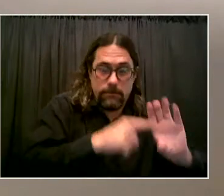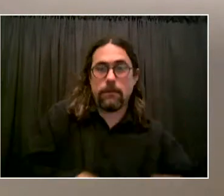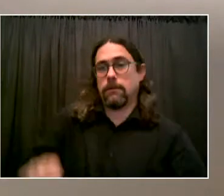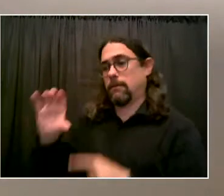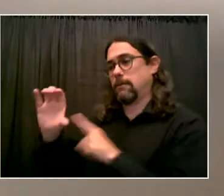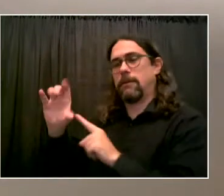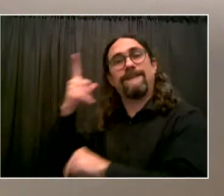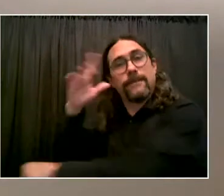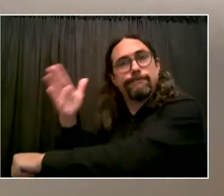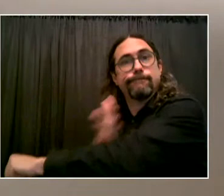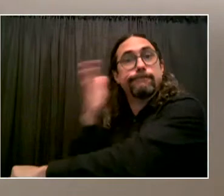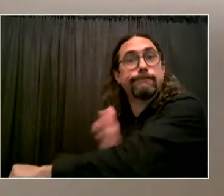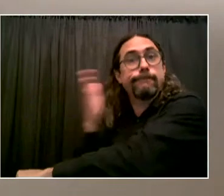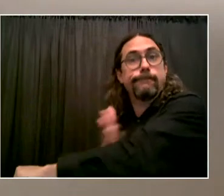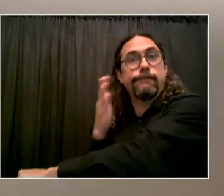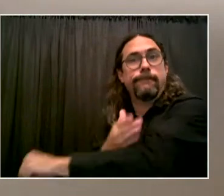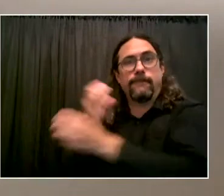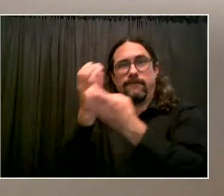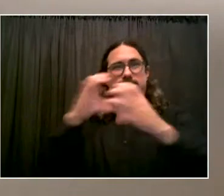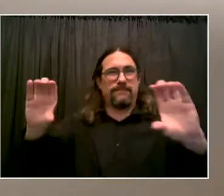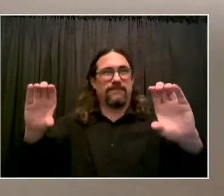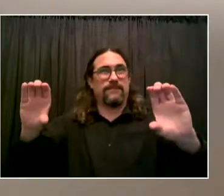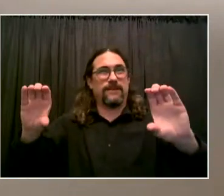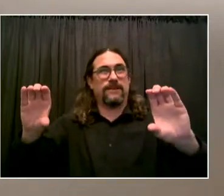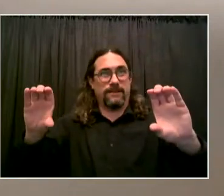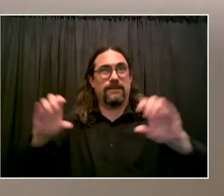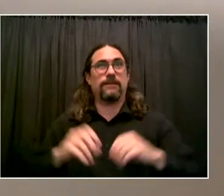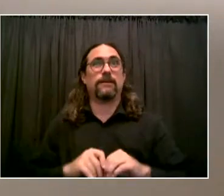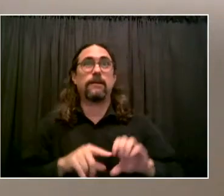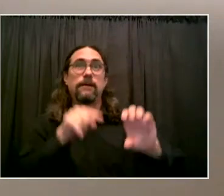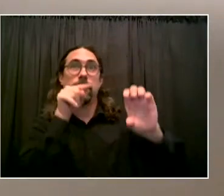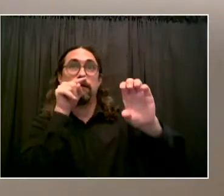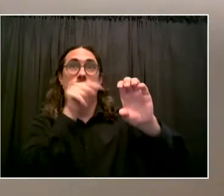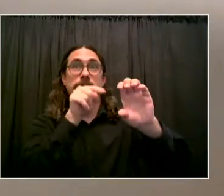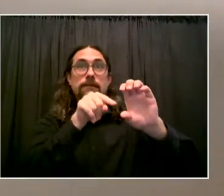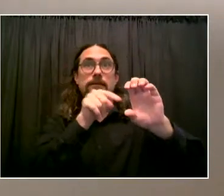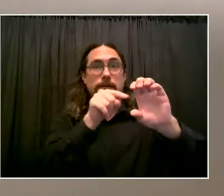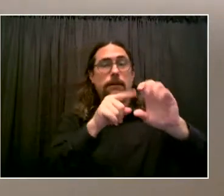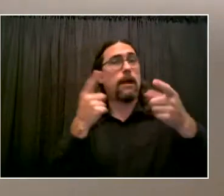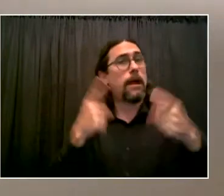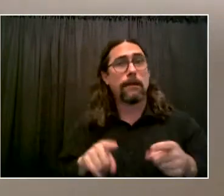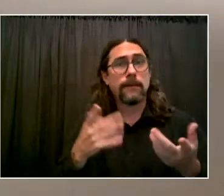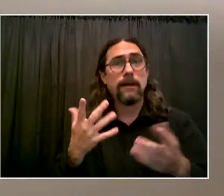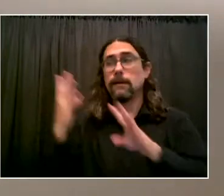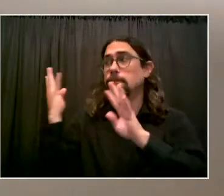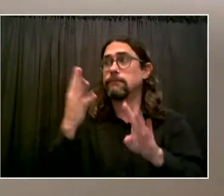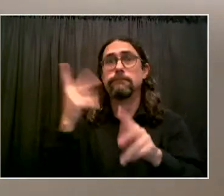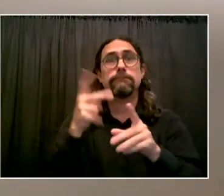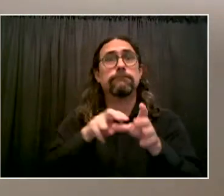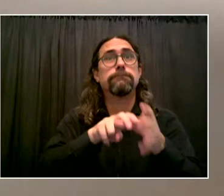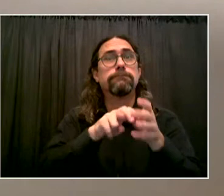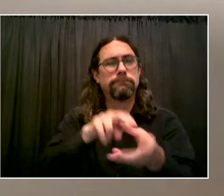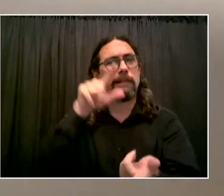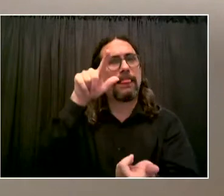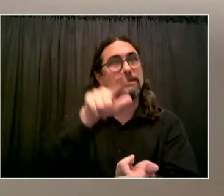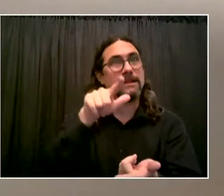IN TERMS OF OPERATIONS, DRAMATIC